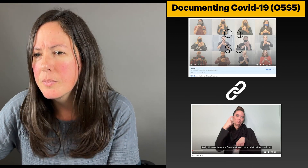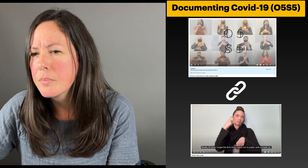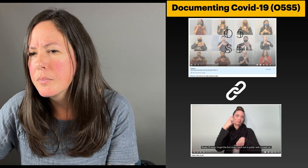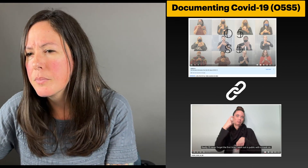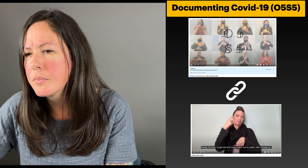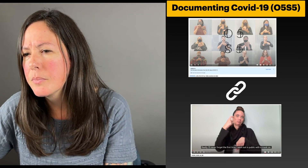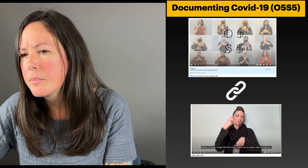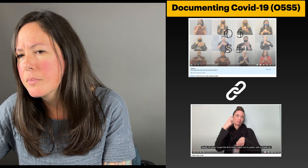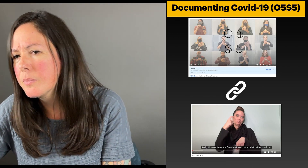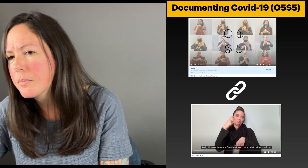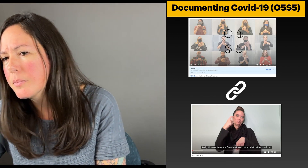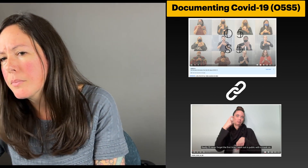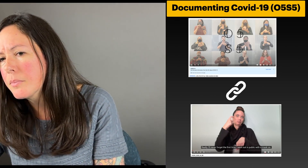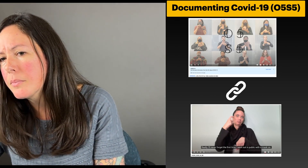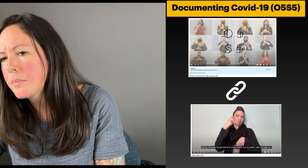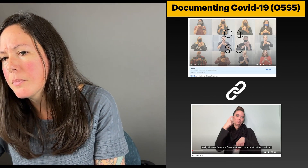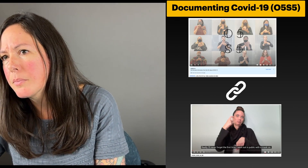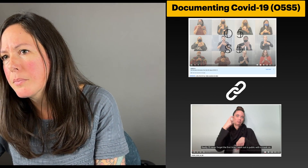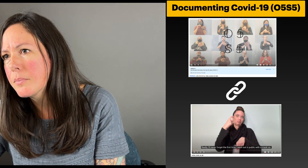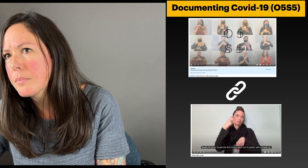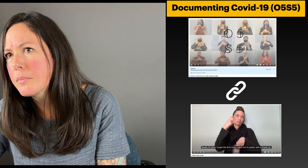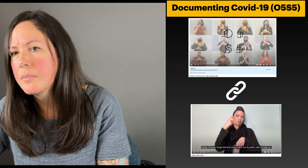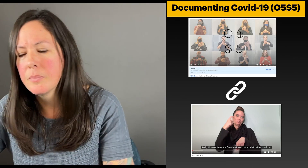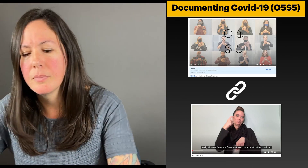moment while I locate